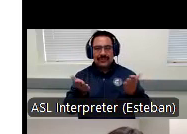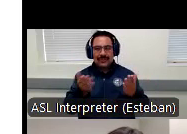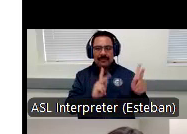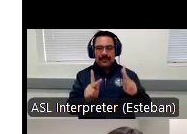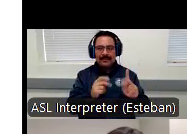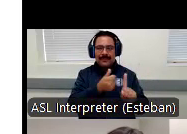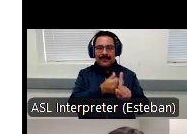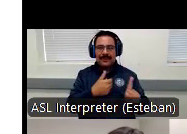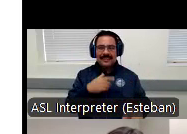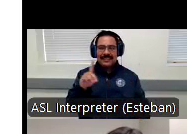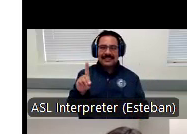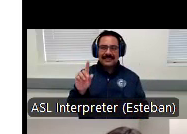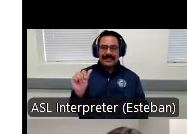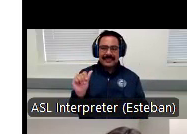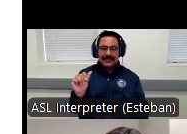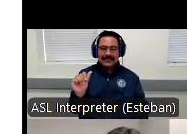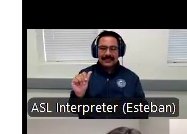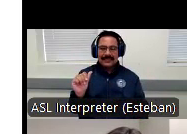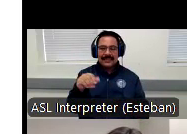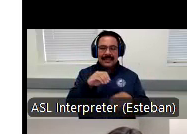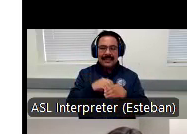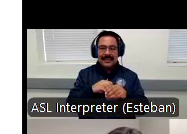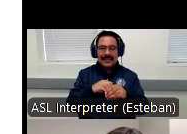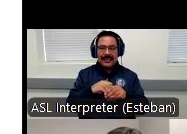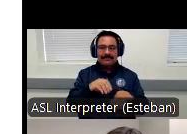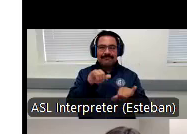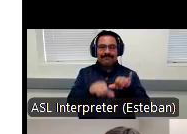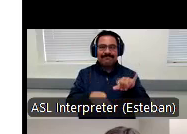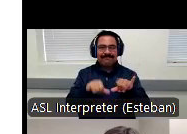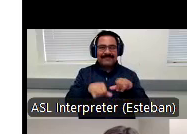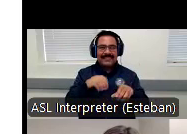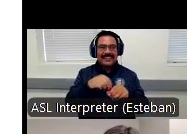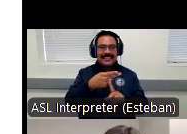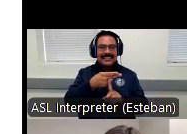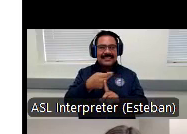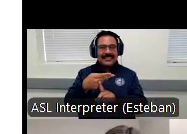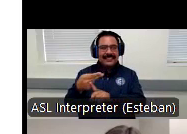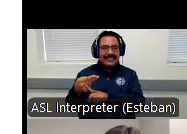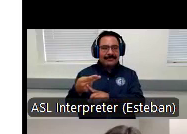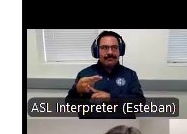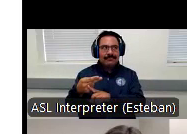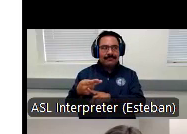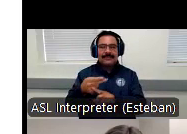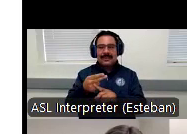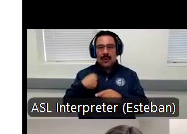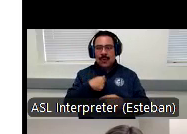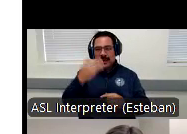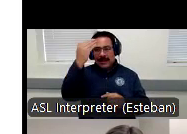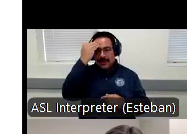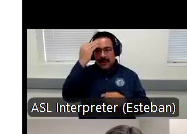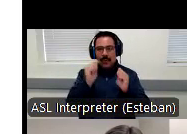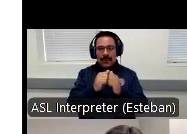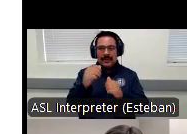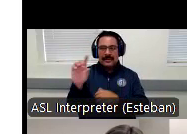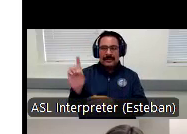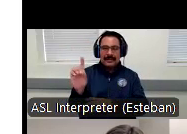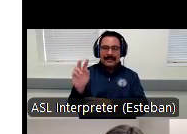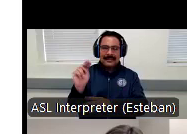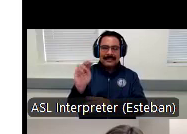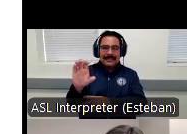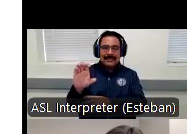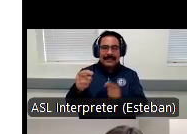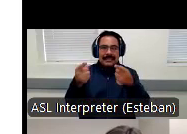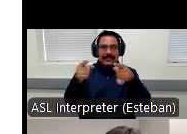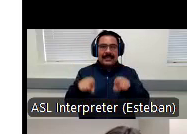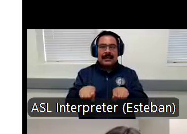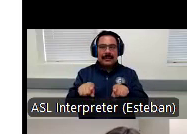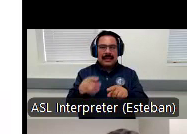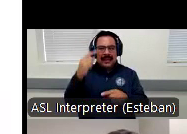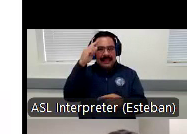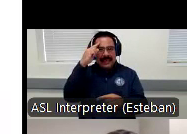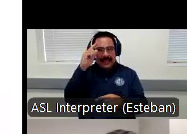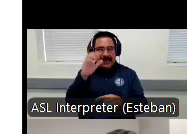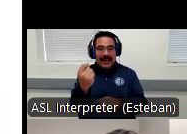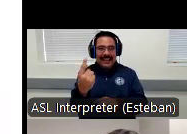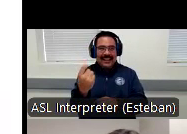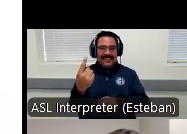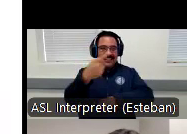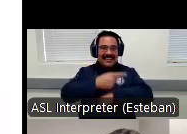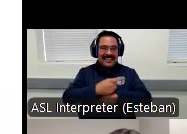disabilities staying in hotels. And we know that with the DNC coming in, I think it's 11 days now,